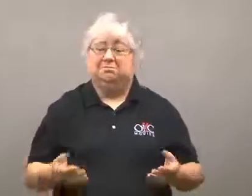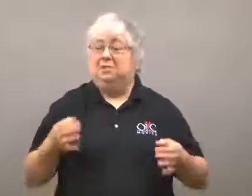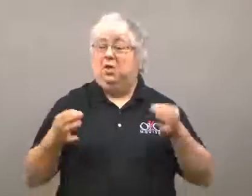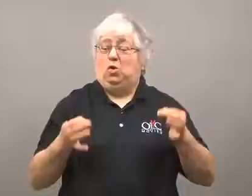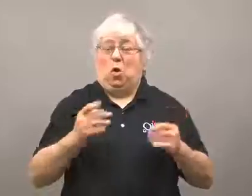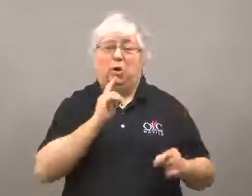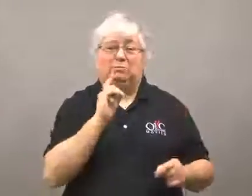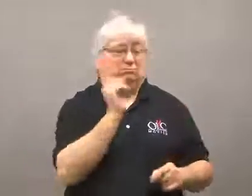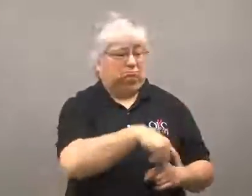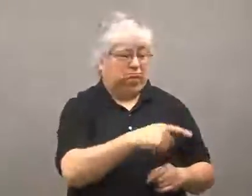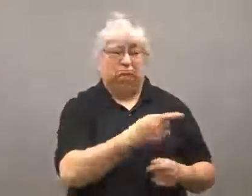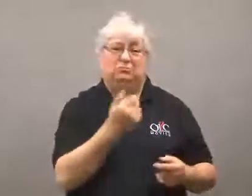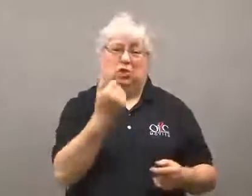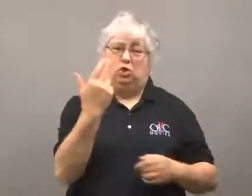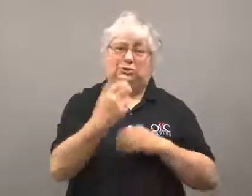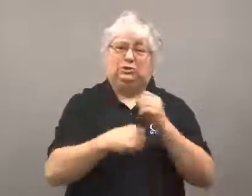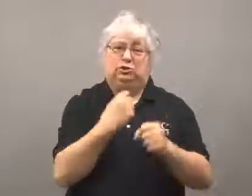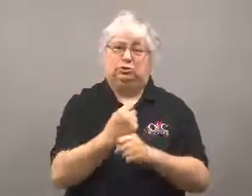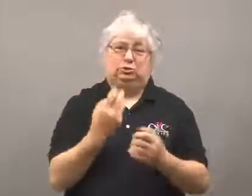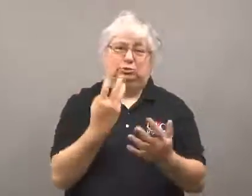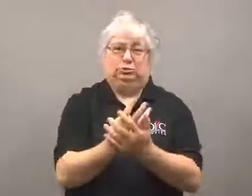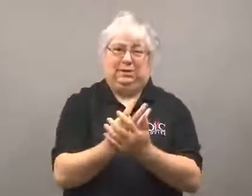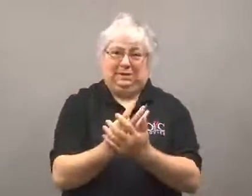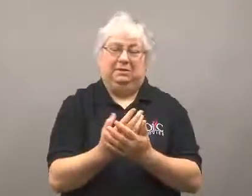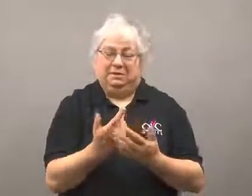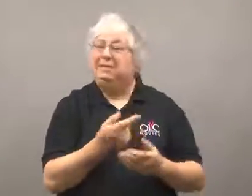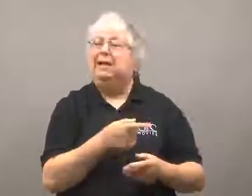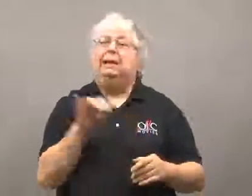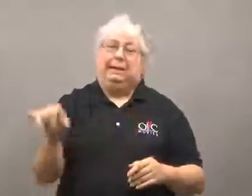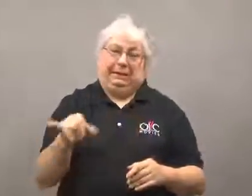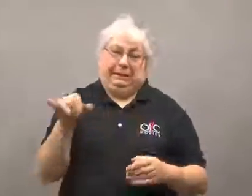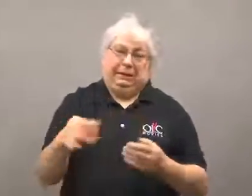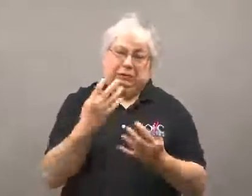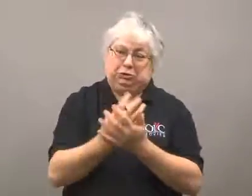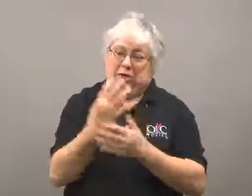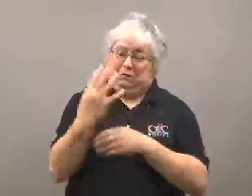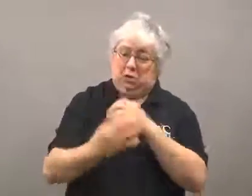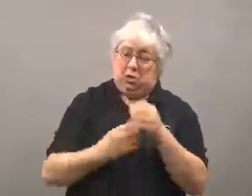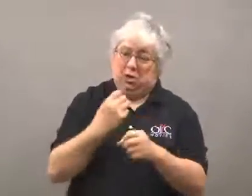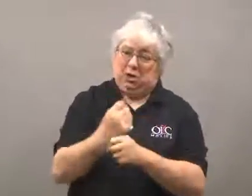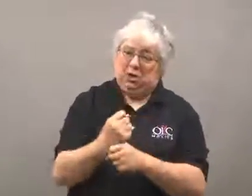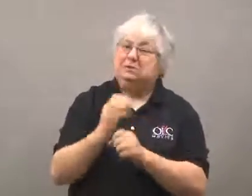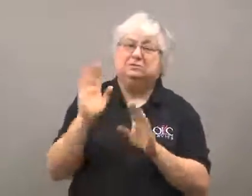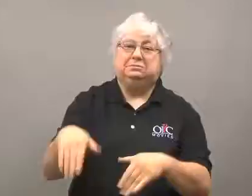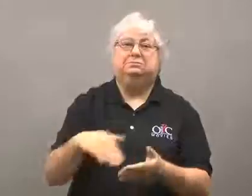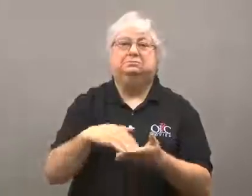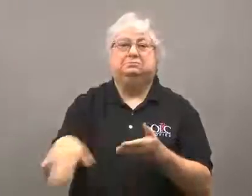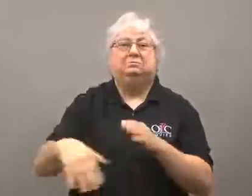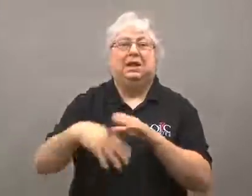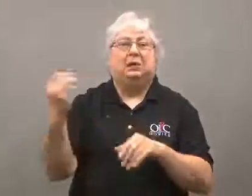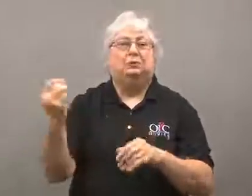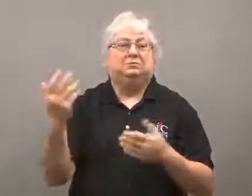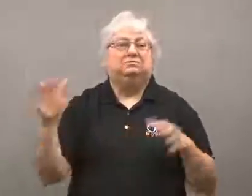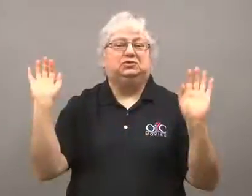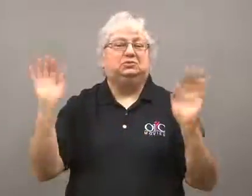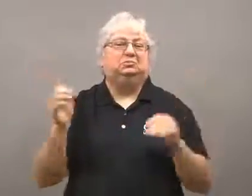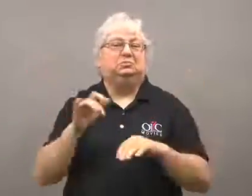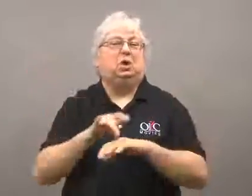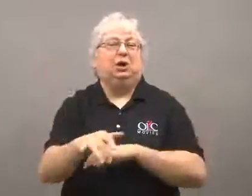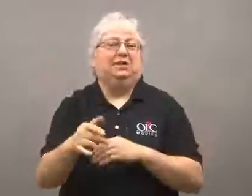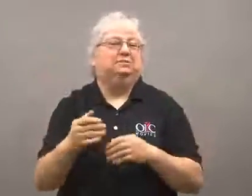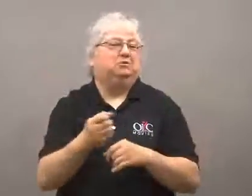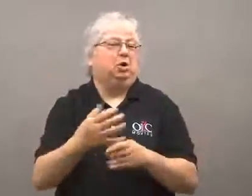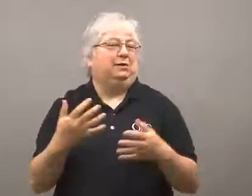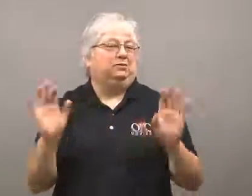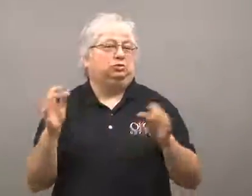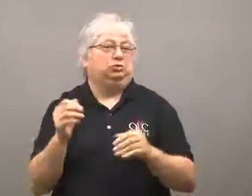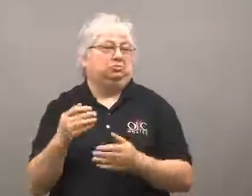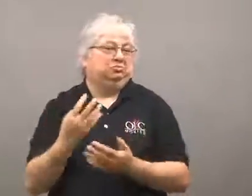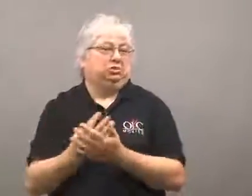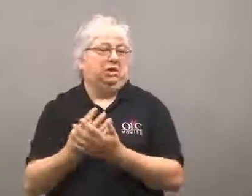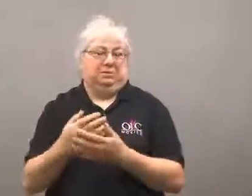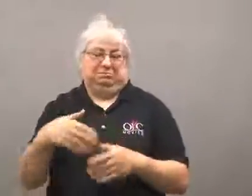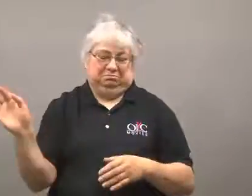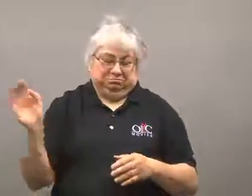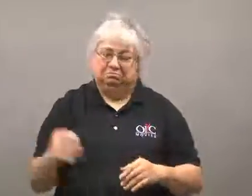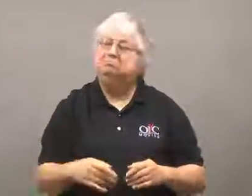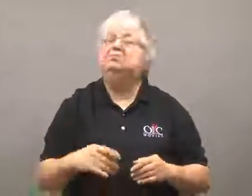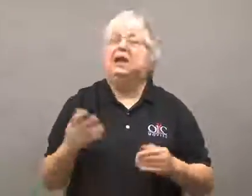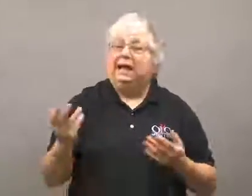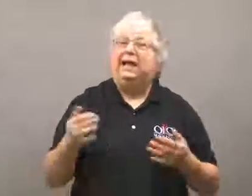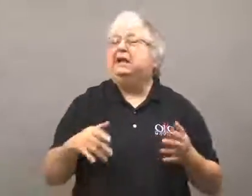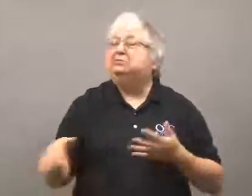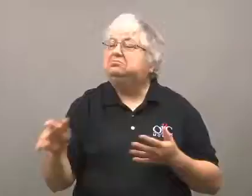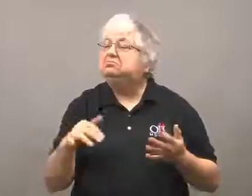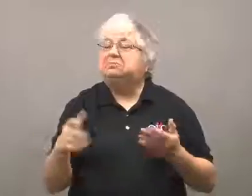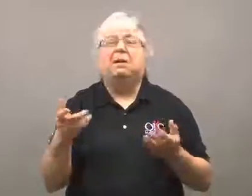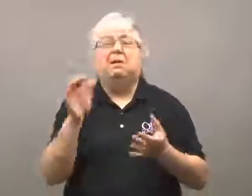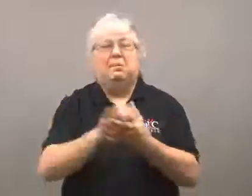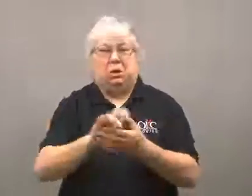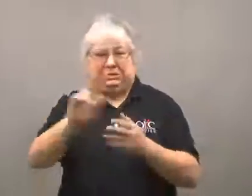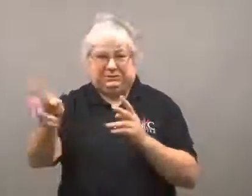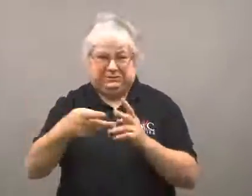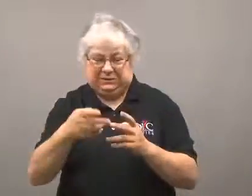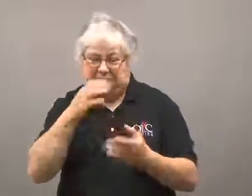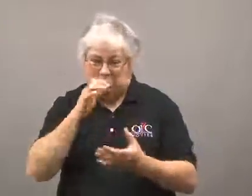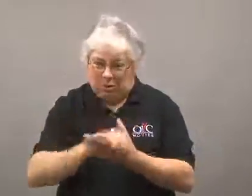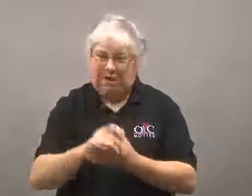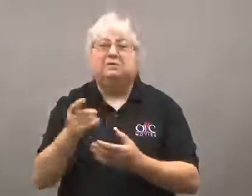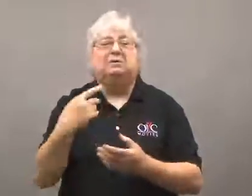He was sentenced to 13 years in prison. He served four and was released.